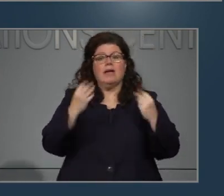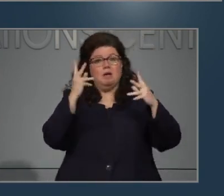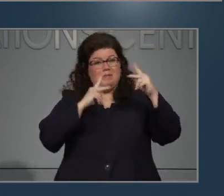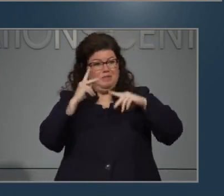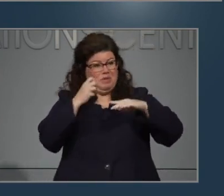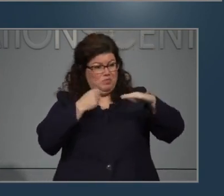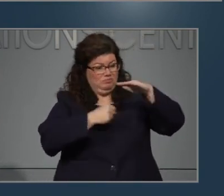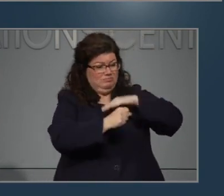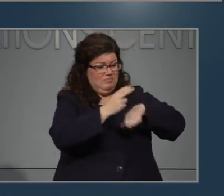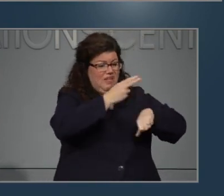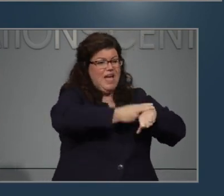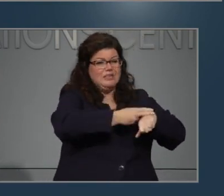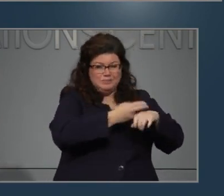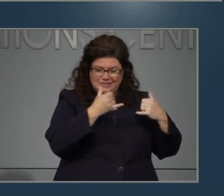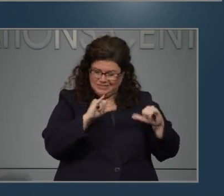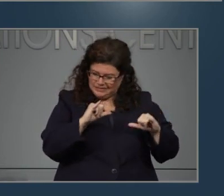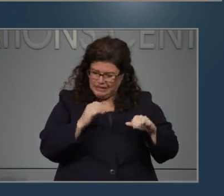SO THIS THIS A YELLOW LINE.